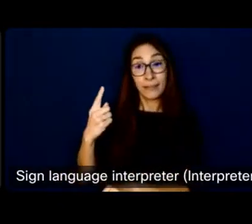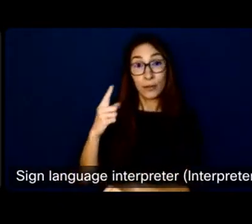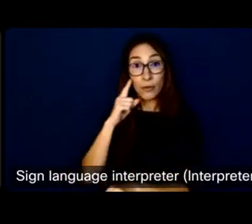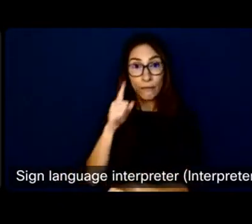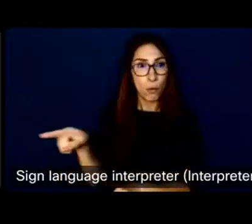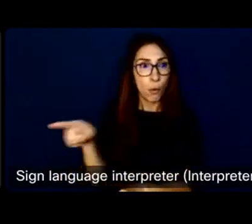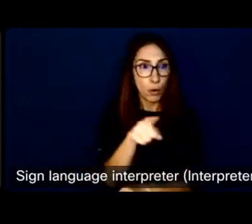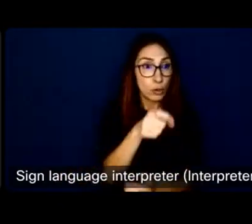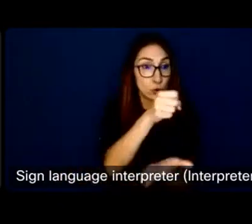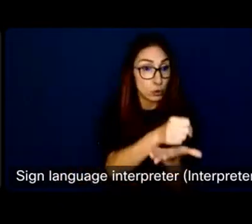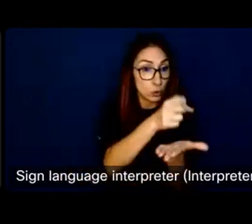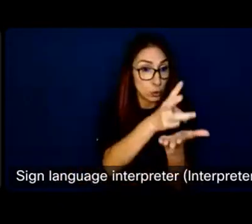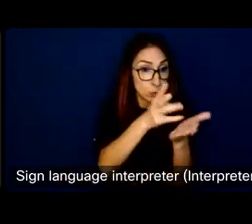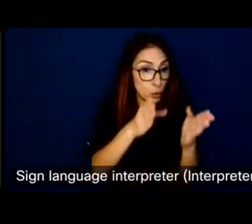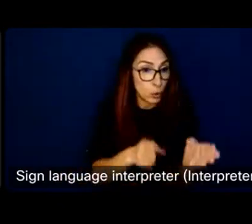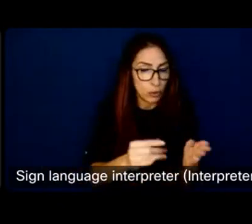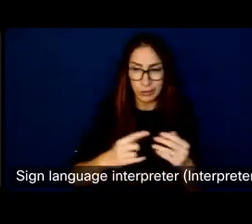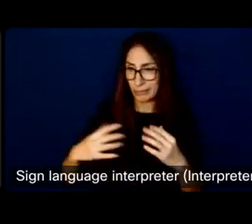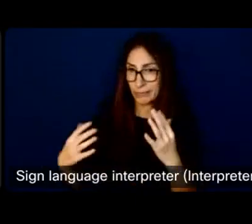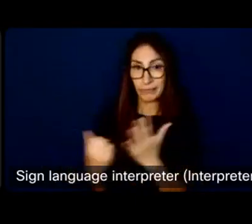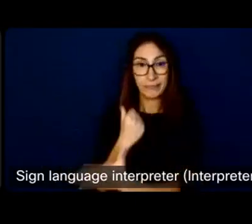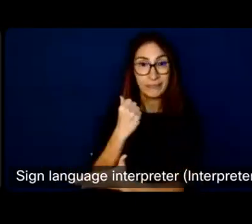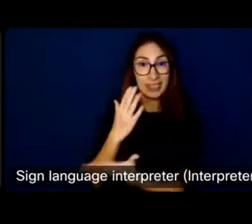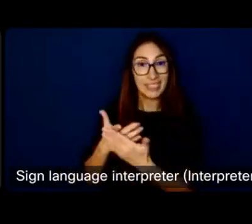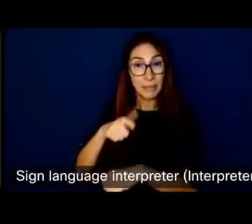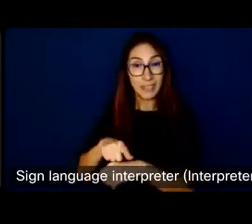spending some time in public health where they do testing,